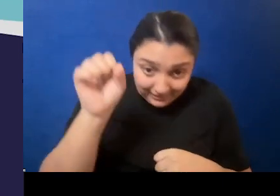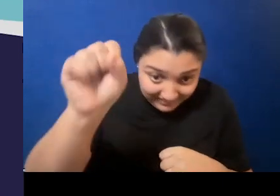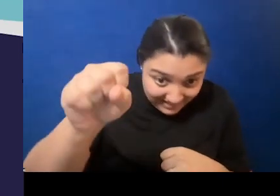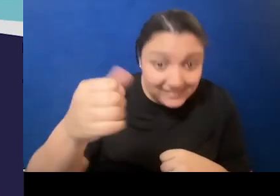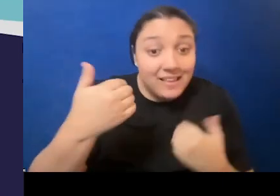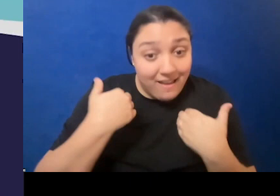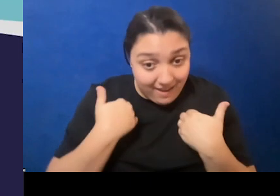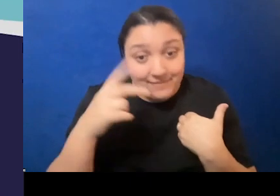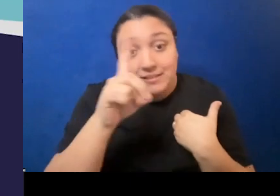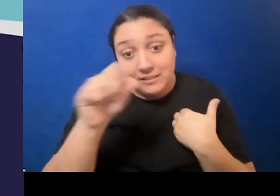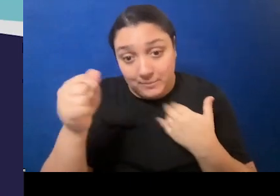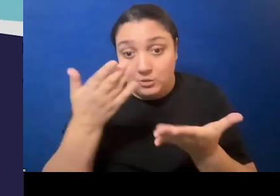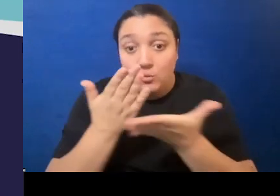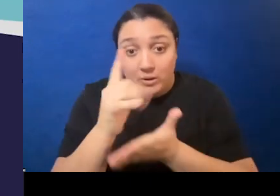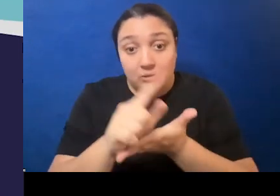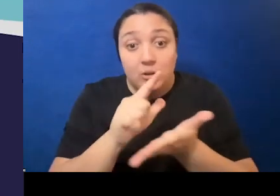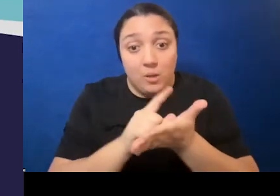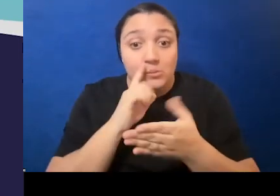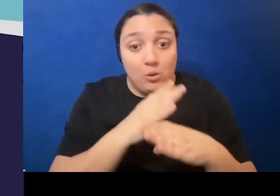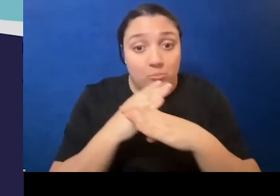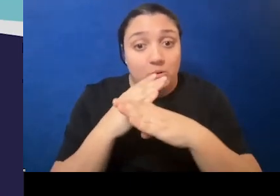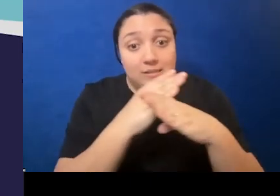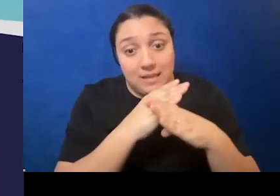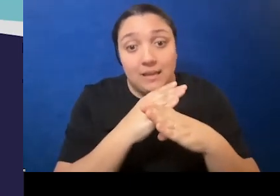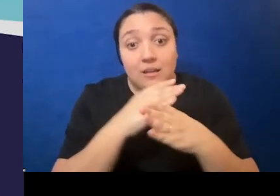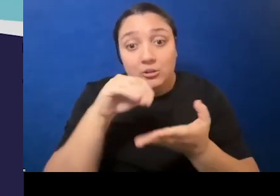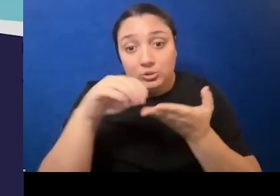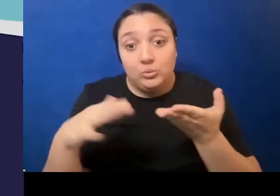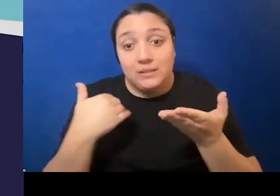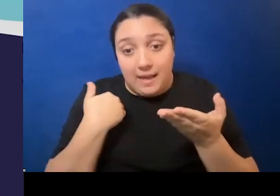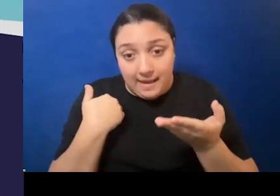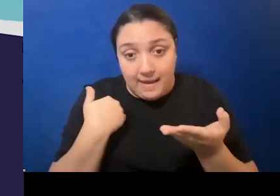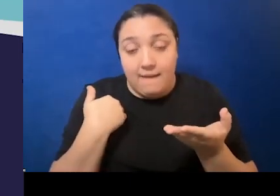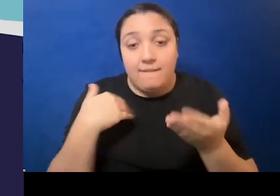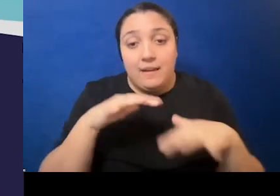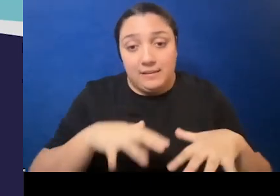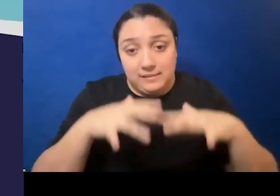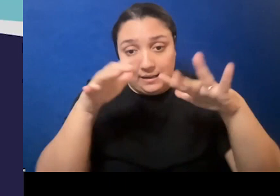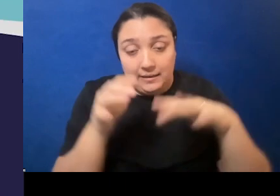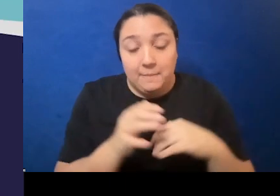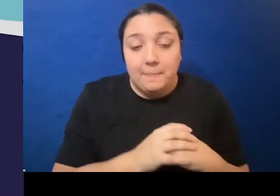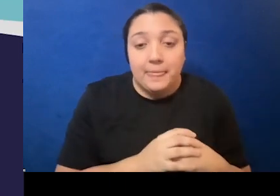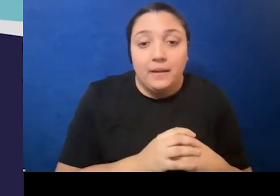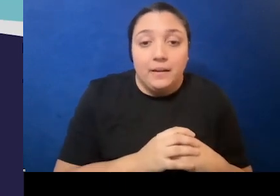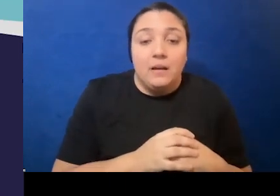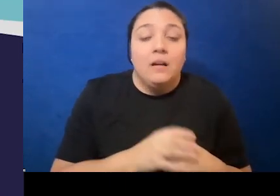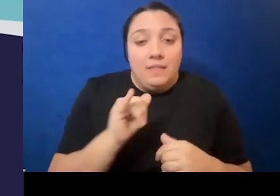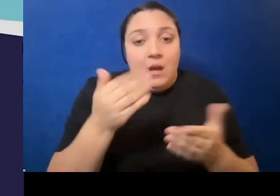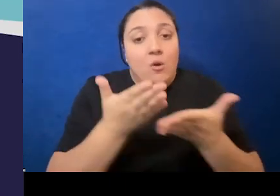THERE ARE DISABILITY RIGHTS LAWS THAT HELP PROTECT STUDENTS WITH ANXIETY ALONG THE CONTINUUM. IT IS IMPORTANT FOR THE PARENTS